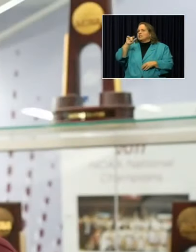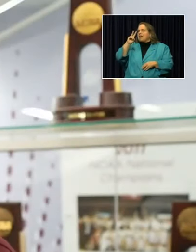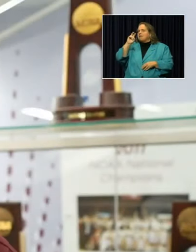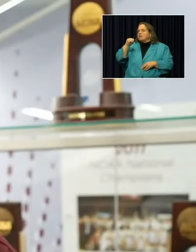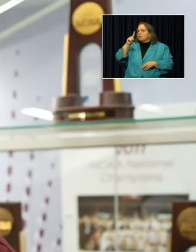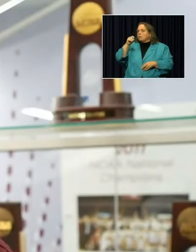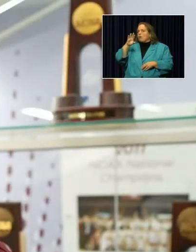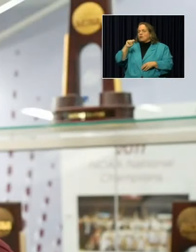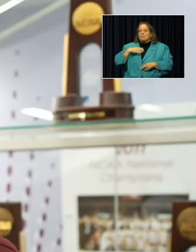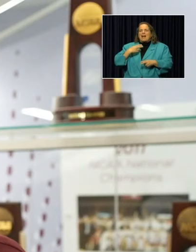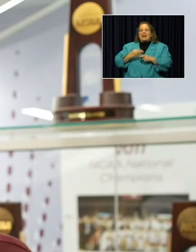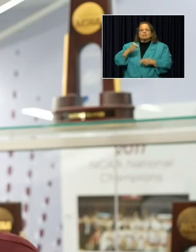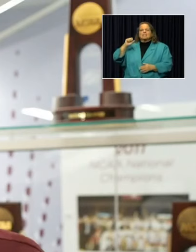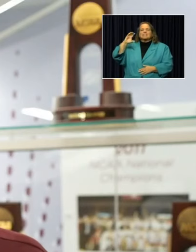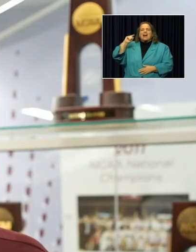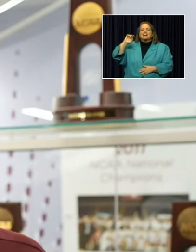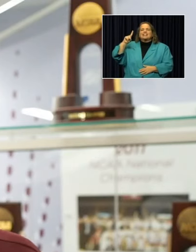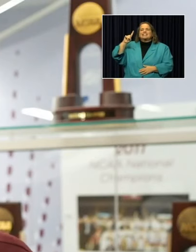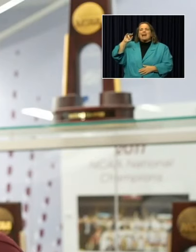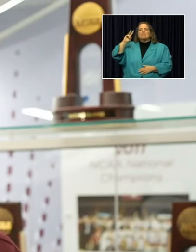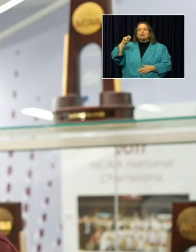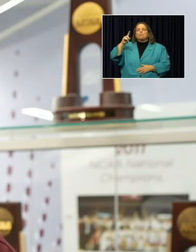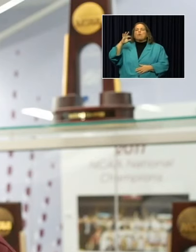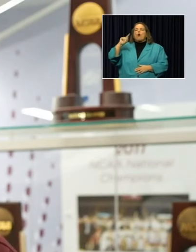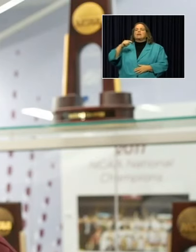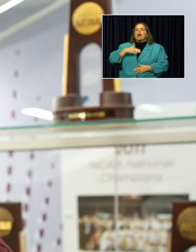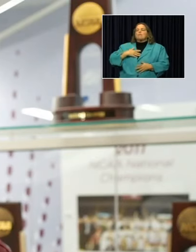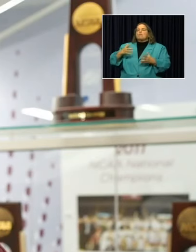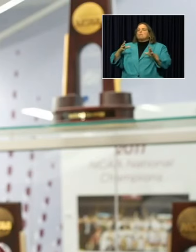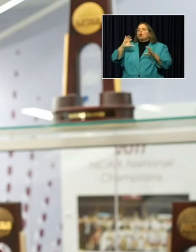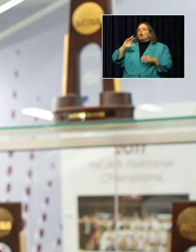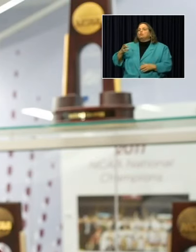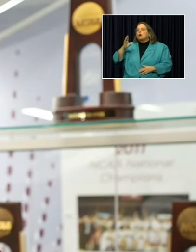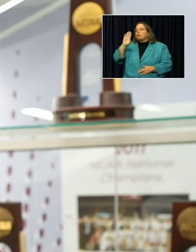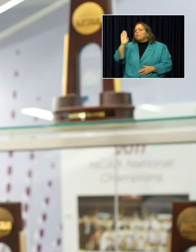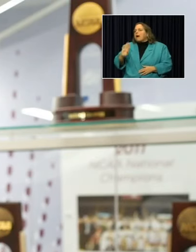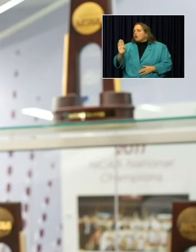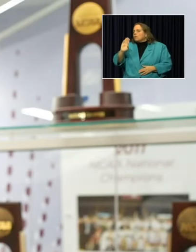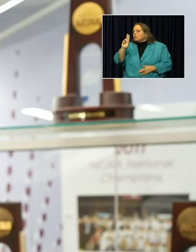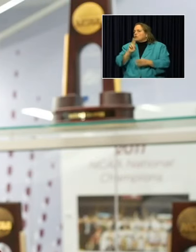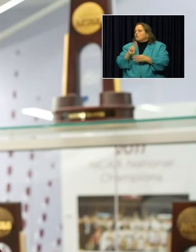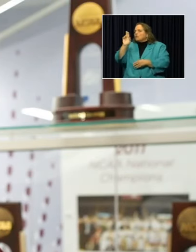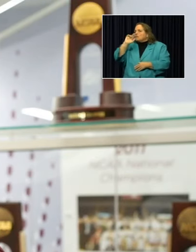YES. DO WE MAKE SACRIFICES? YES. WE'RE A MAKING THEM.